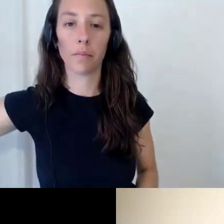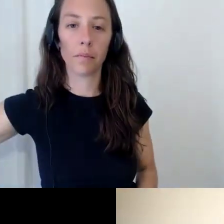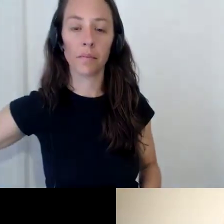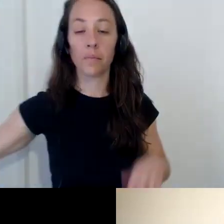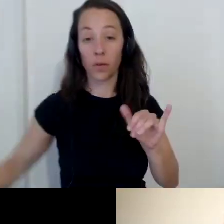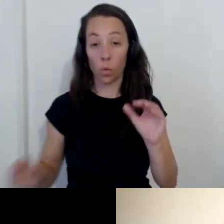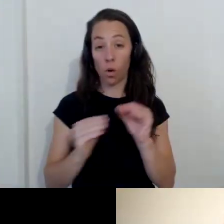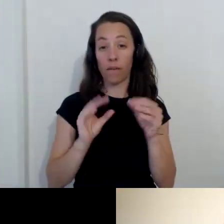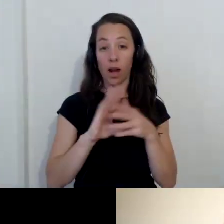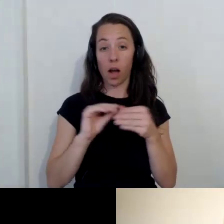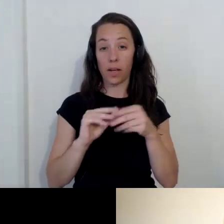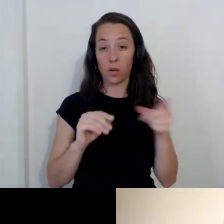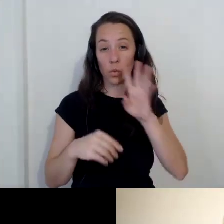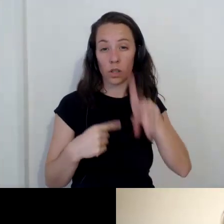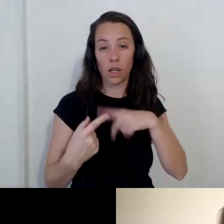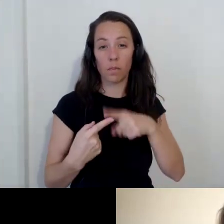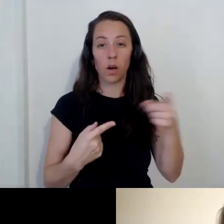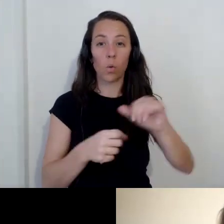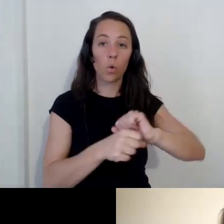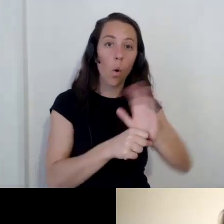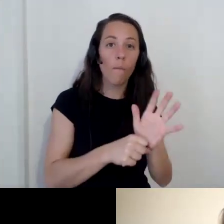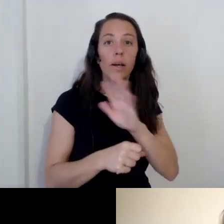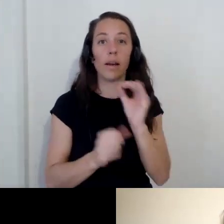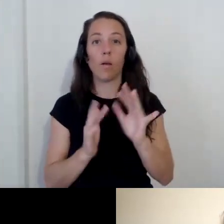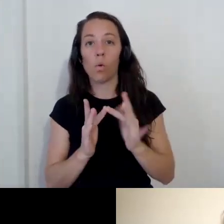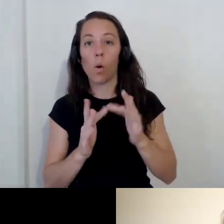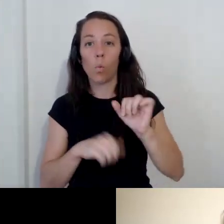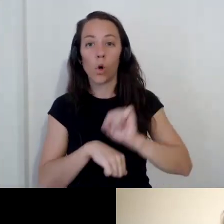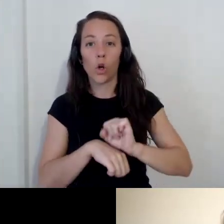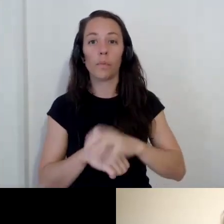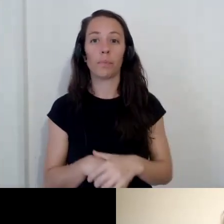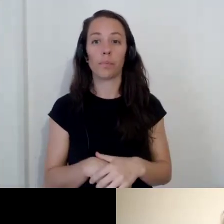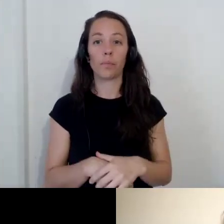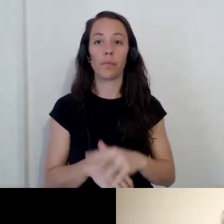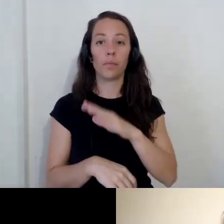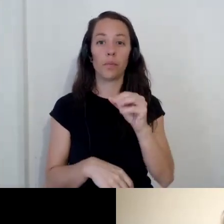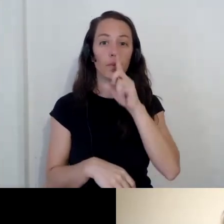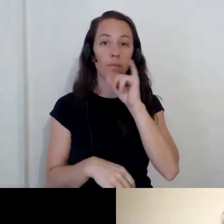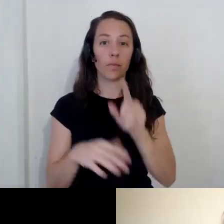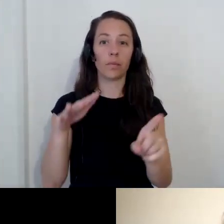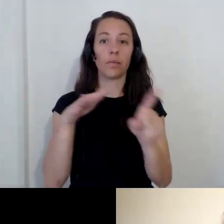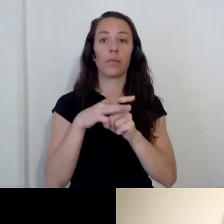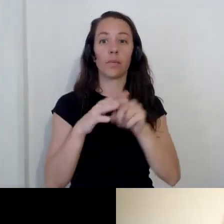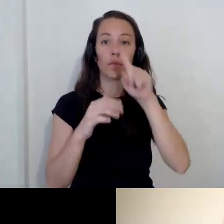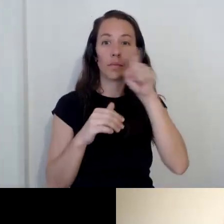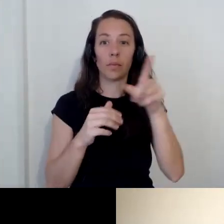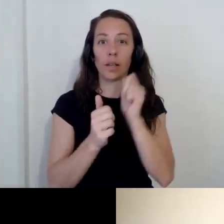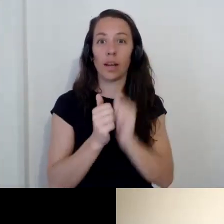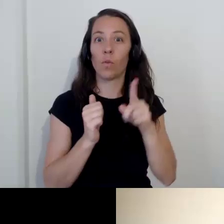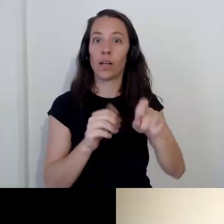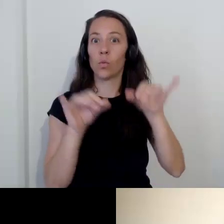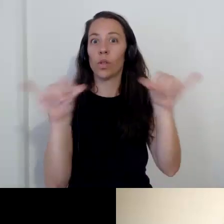were, you know, doing remote work and it just came about because everyone needed to be home.